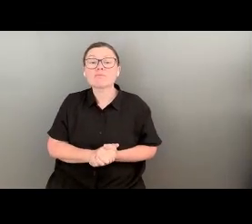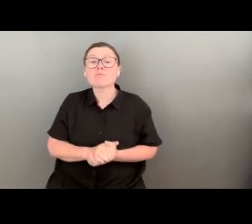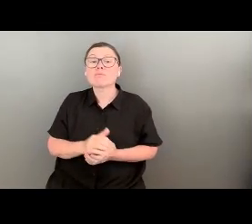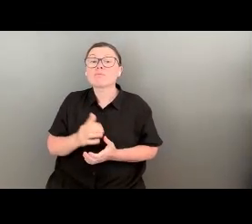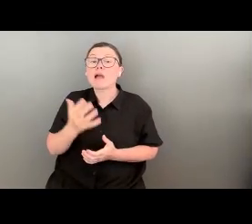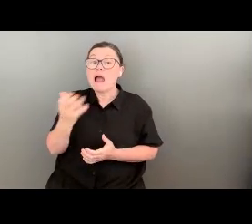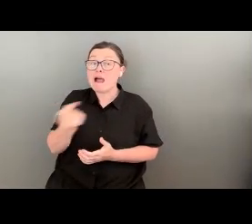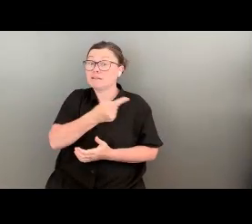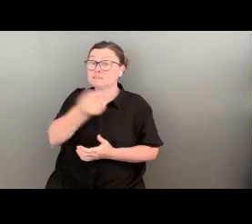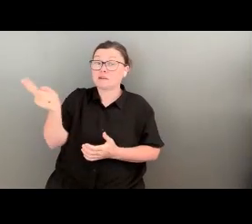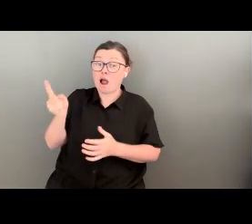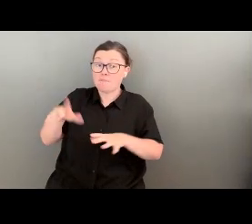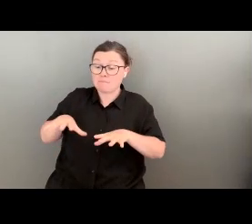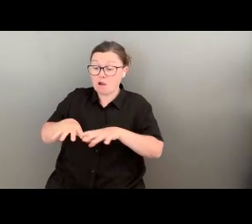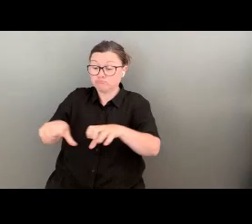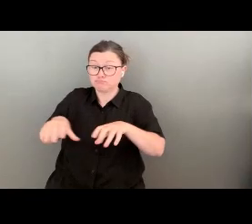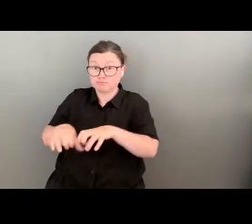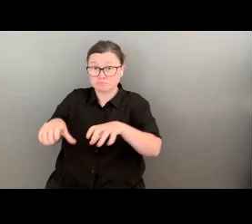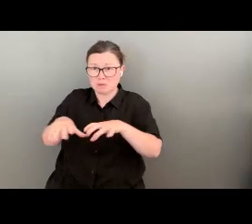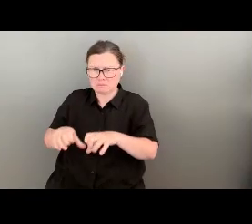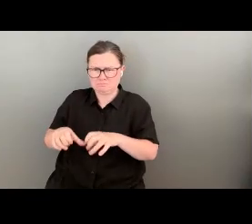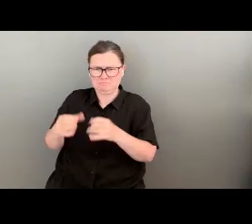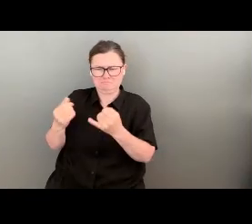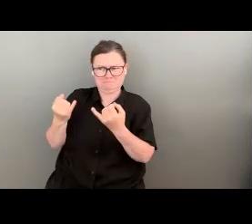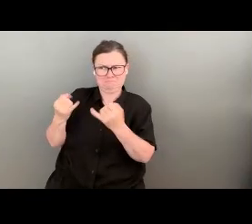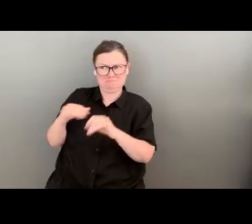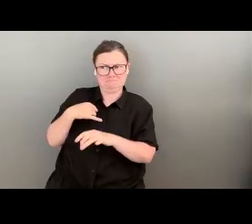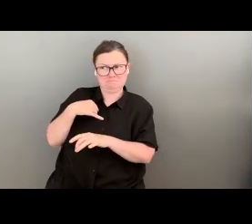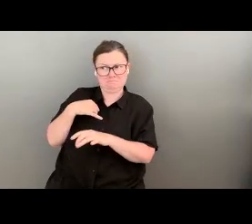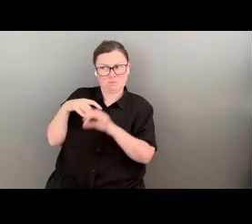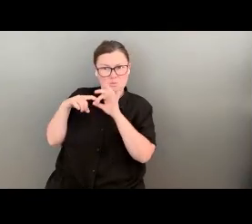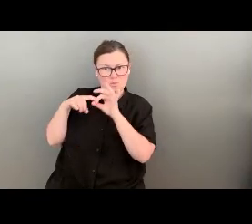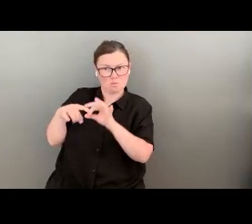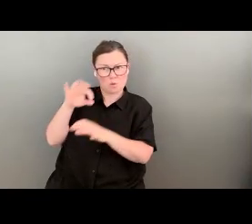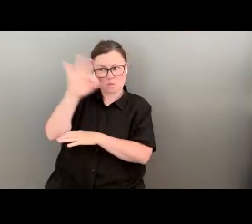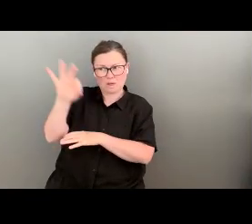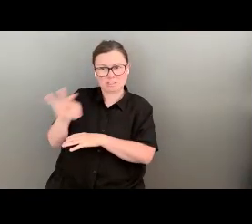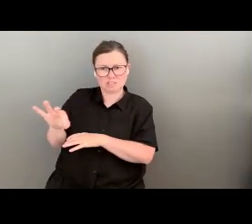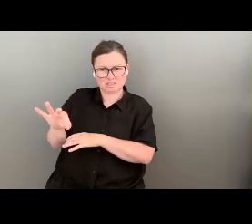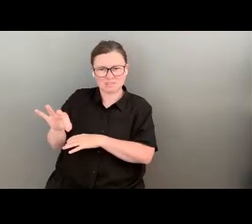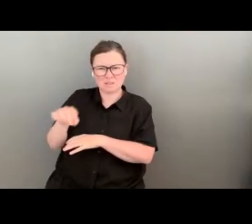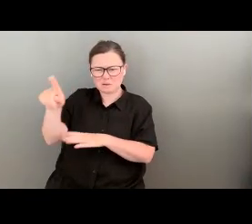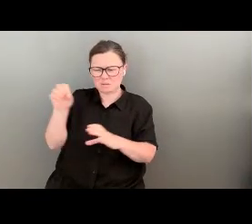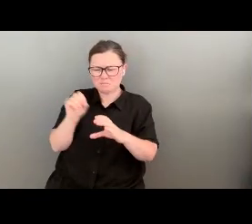Is the raspberry almond croissant still truly an almond croissant when it's been contaminated with raspberries?